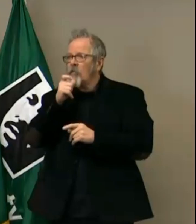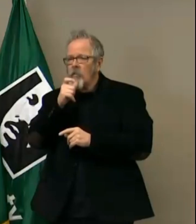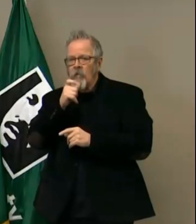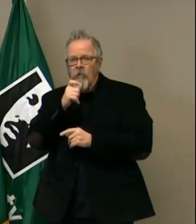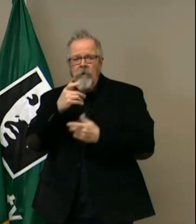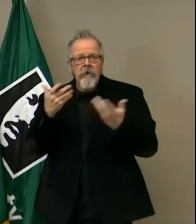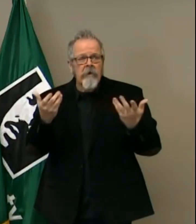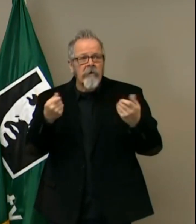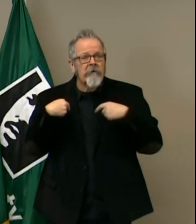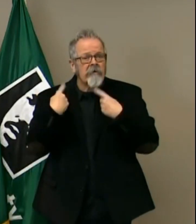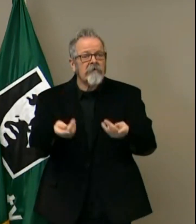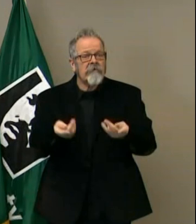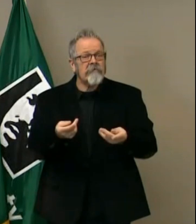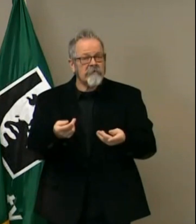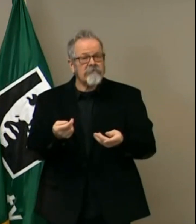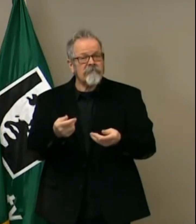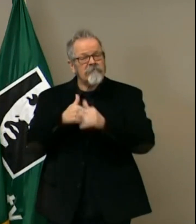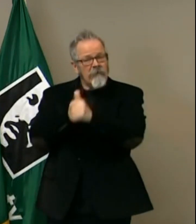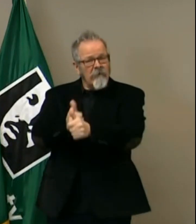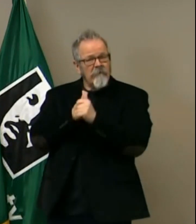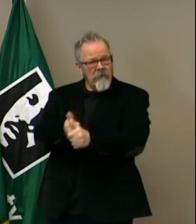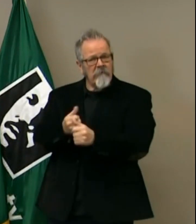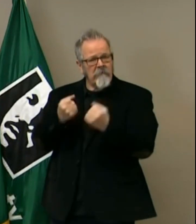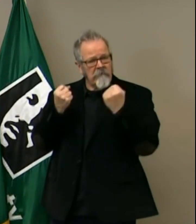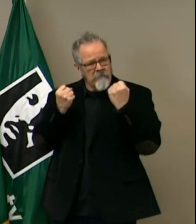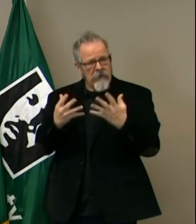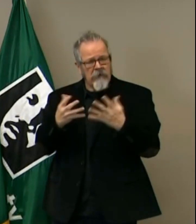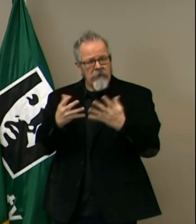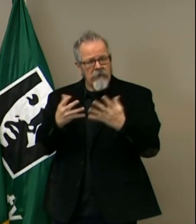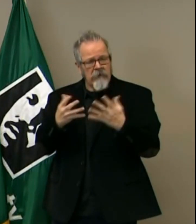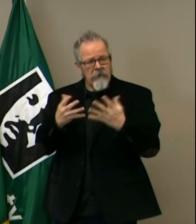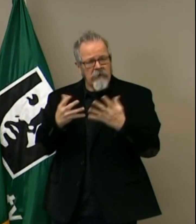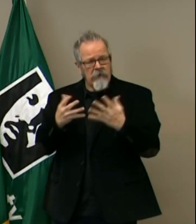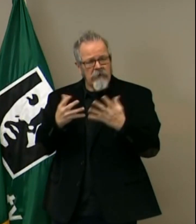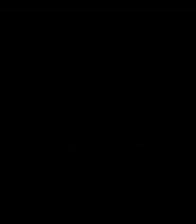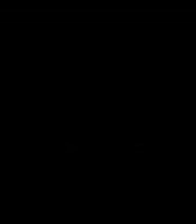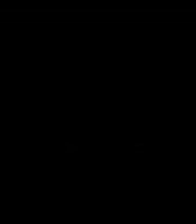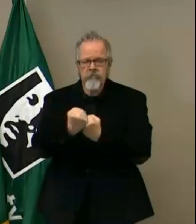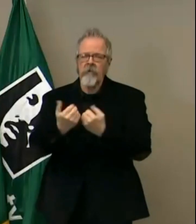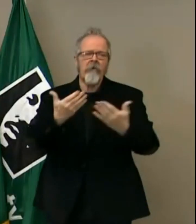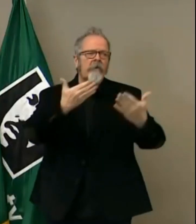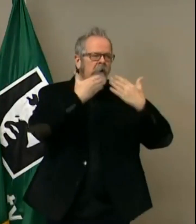by something that really inspired me the other day the